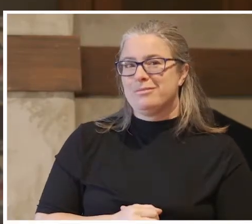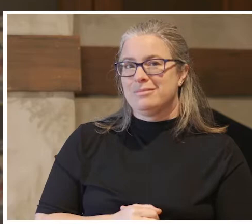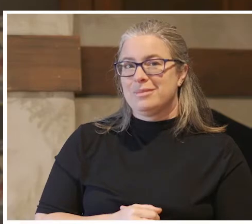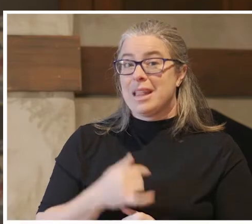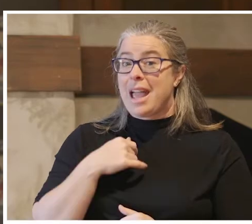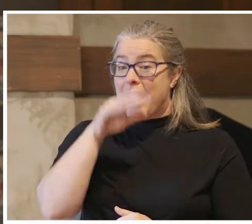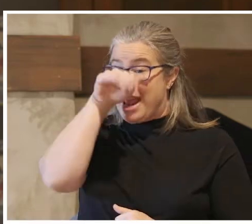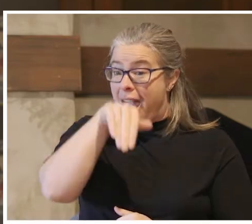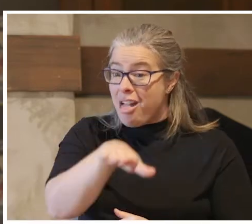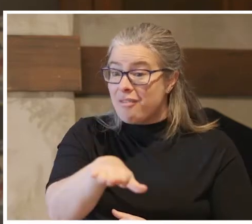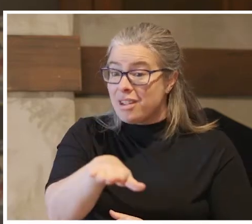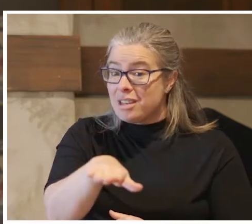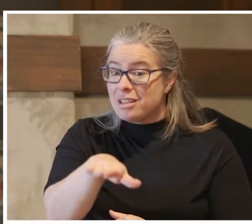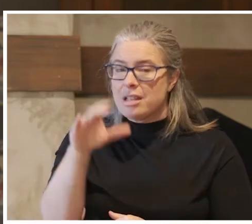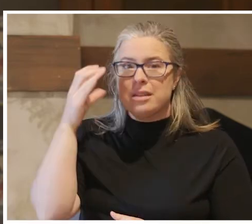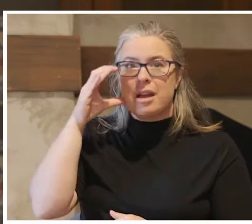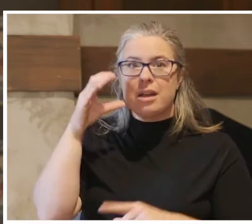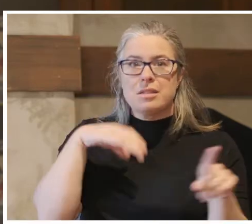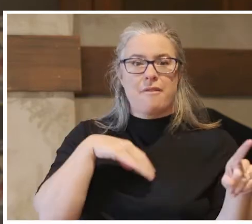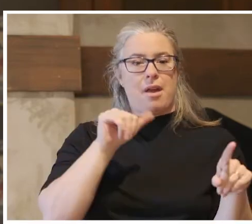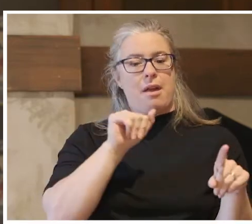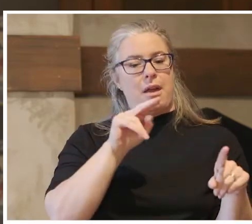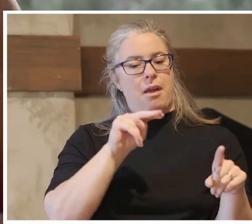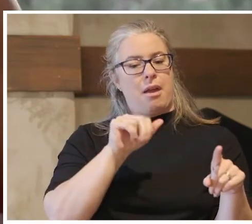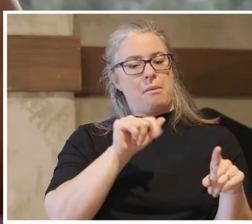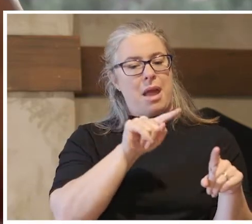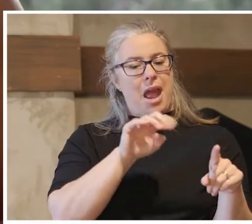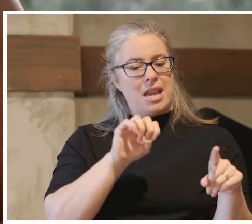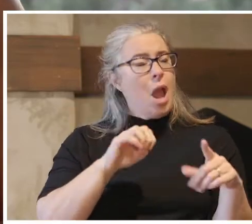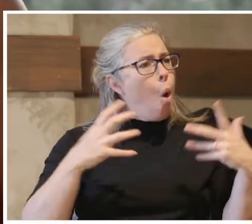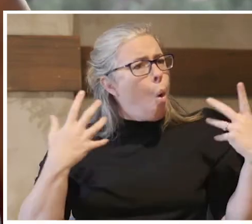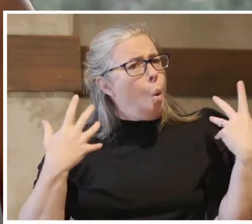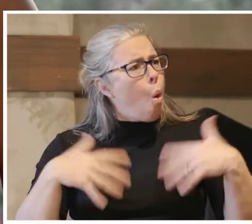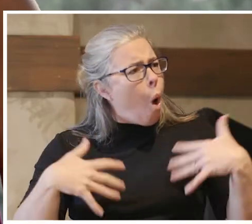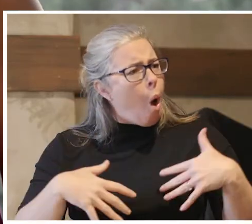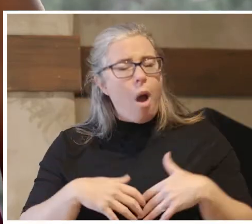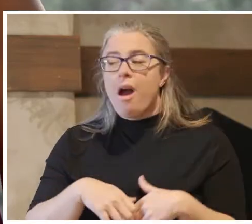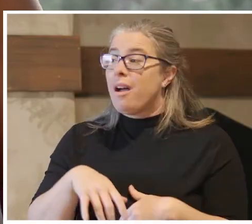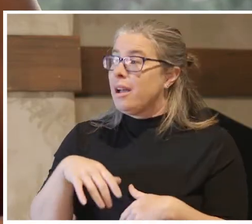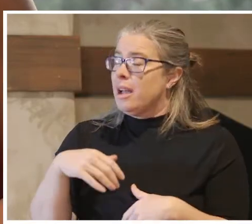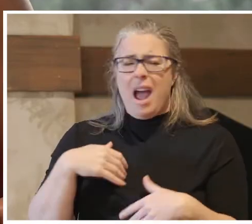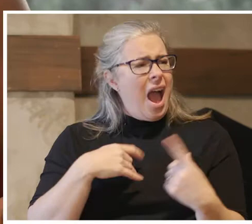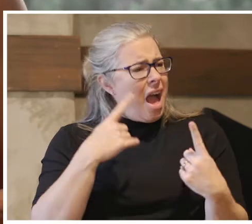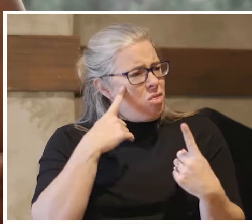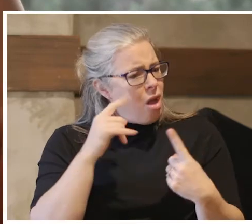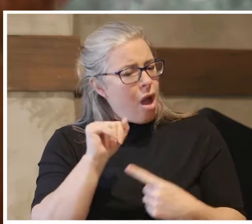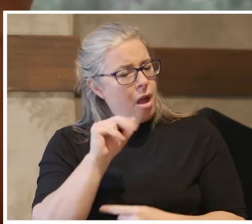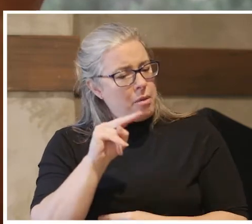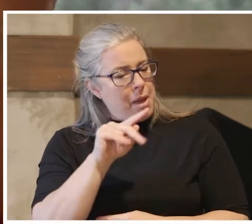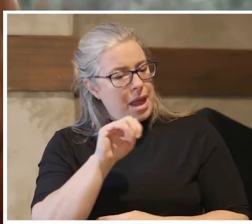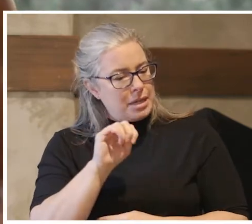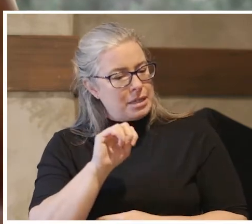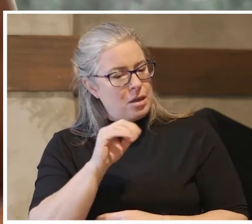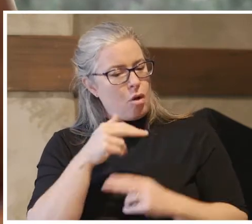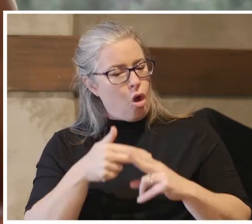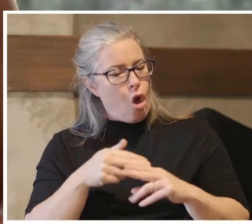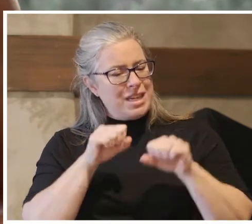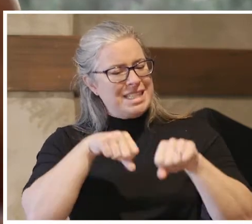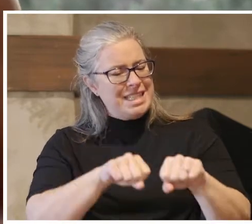Like an elephant is a cousin of the manatee. Whoa! - Yeah. Oh, I thought that manatees were called sea cows.